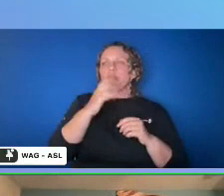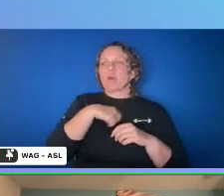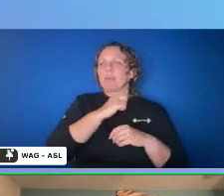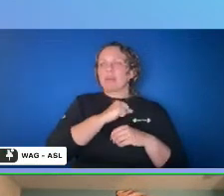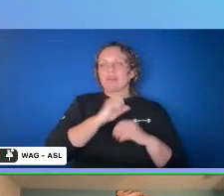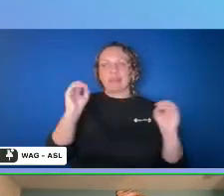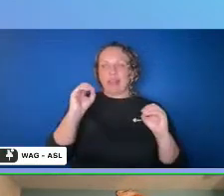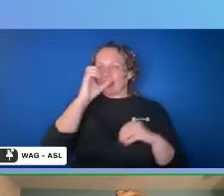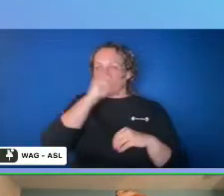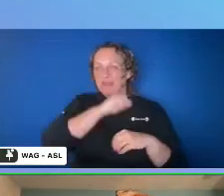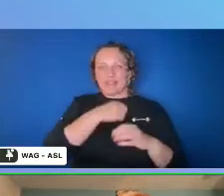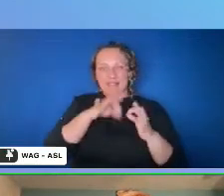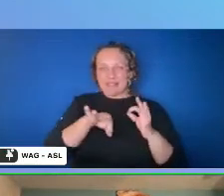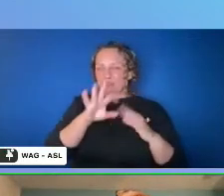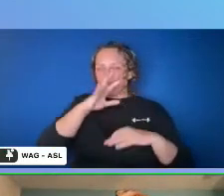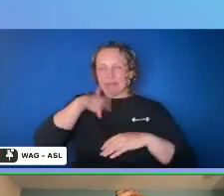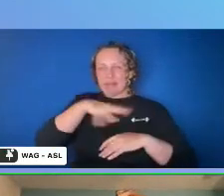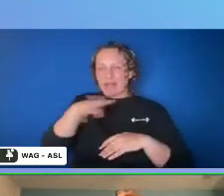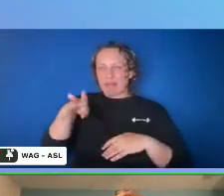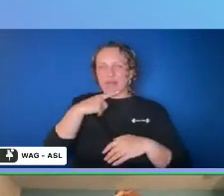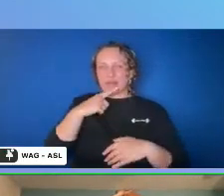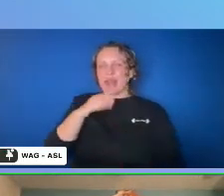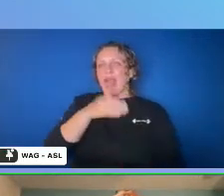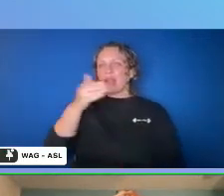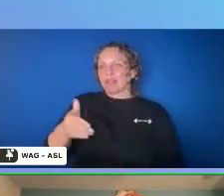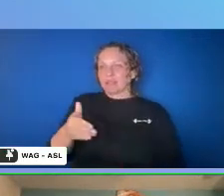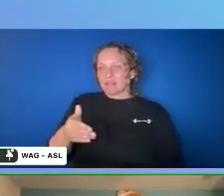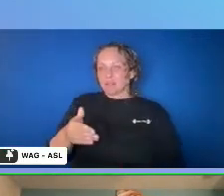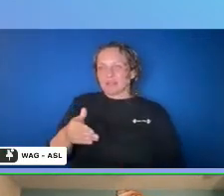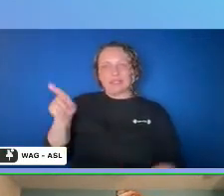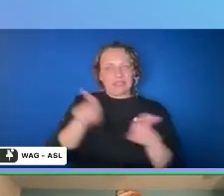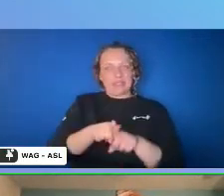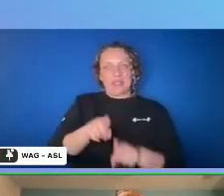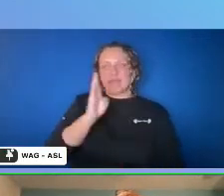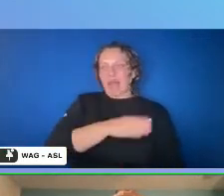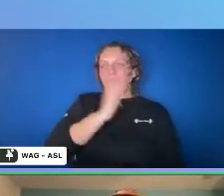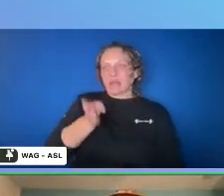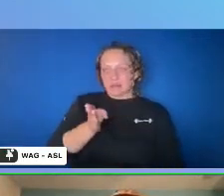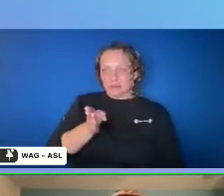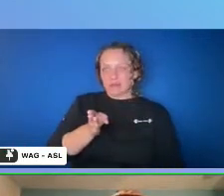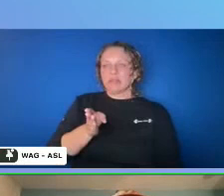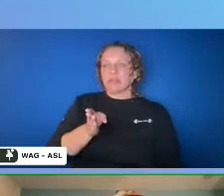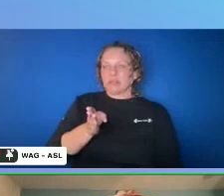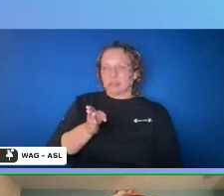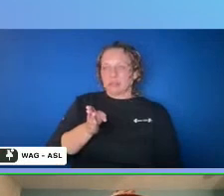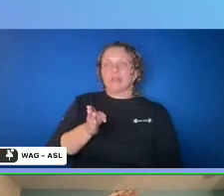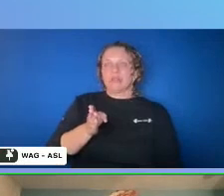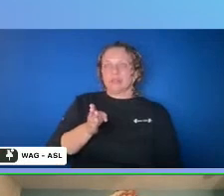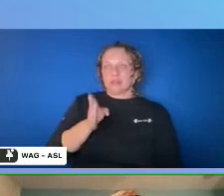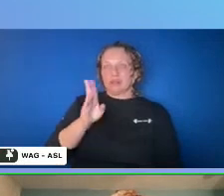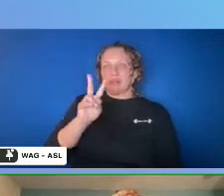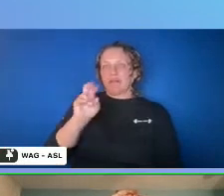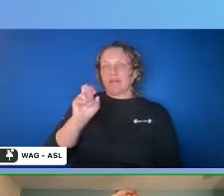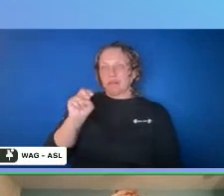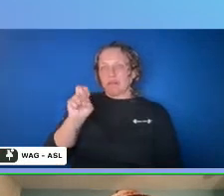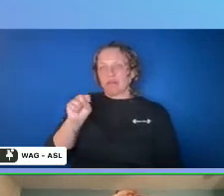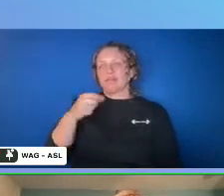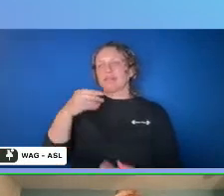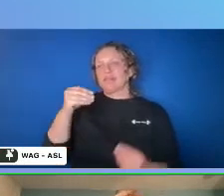It's a simple table. So I can actually just hit Next. And same thing goes for the next cell Vons, which is the seller named Vons is like a super grocery store